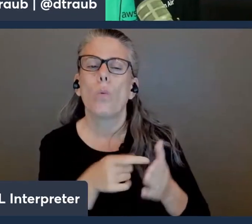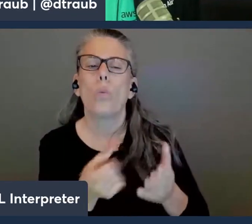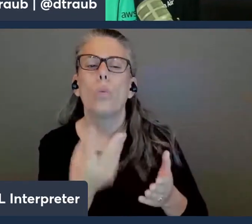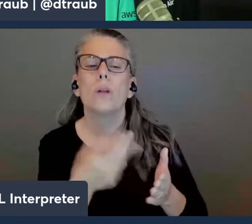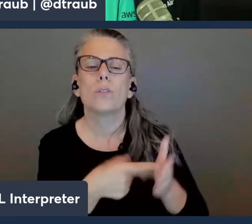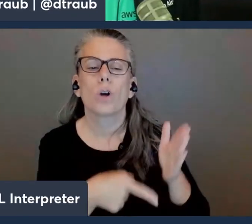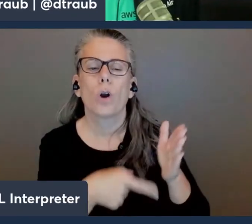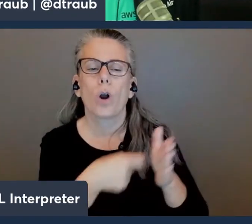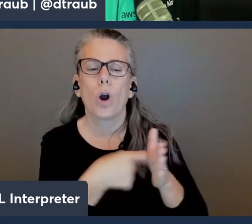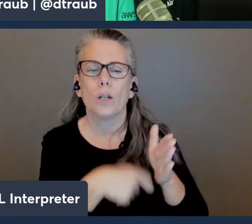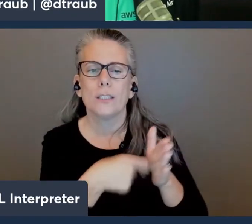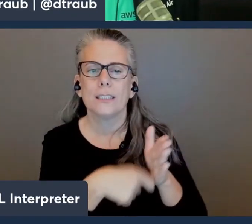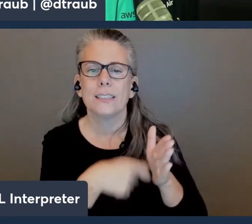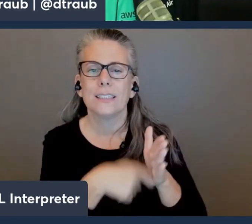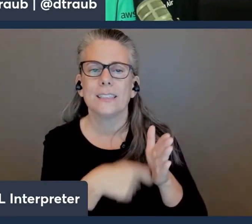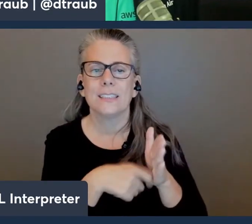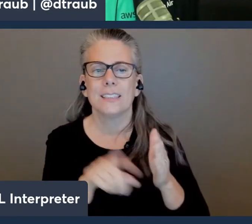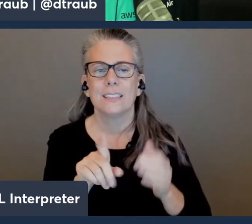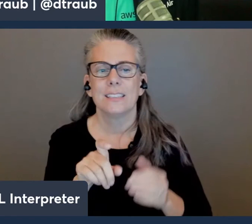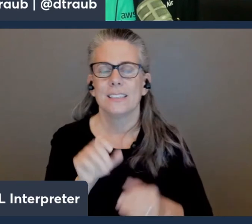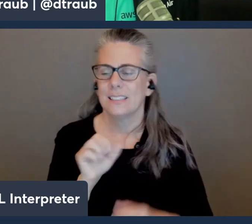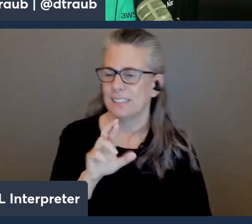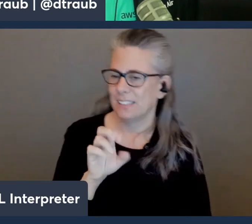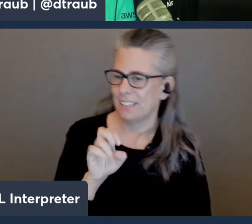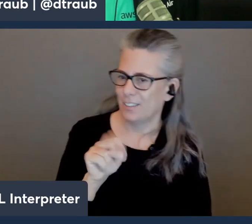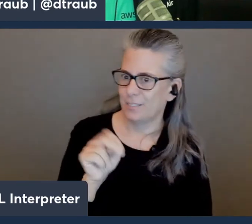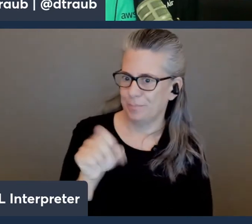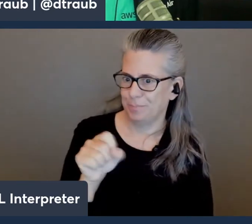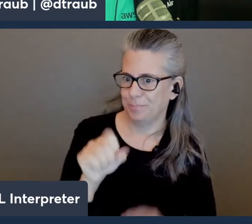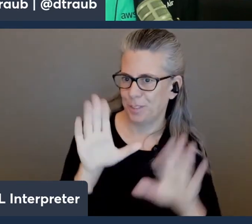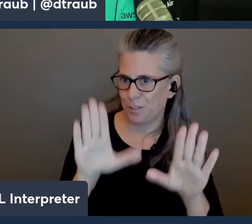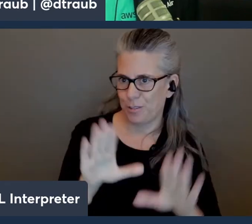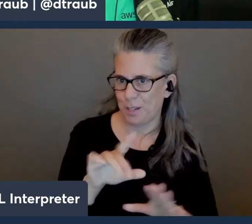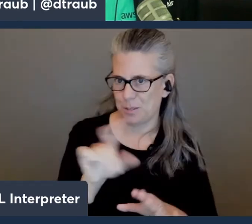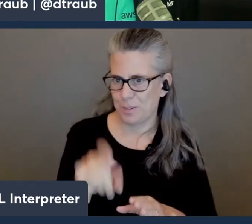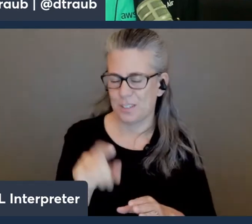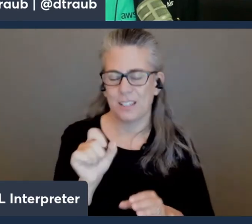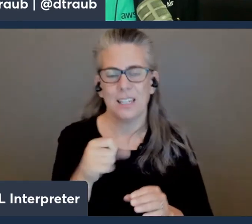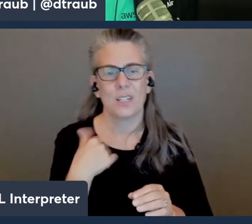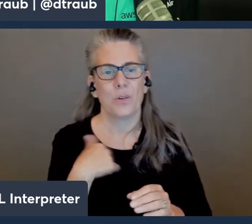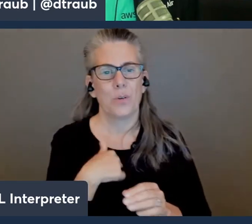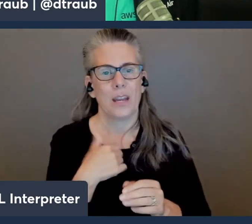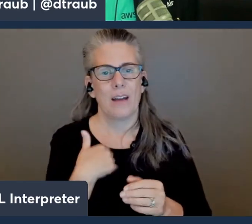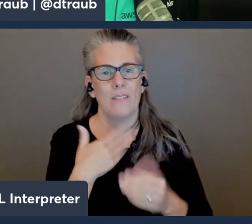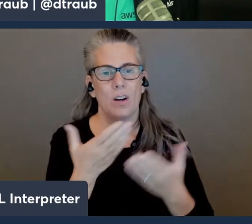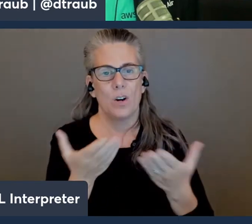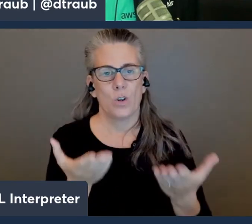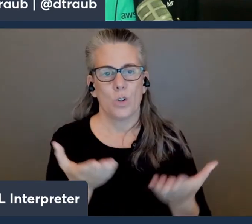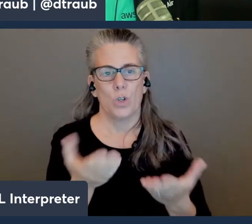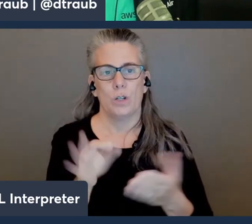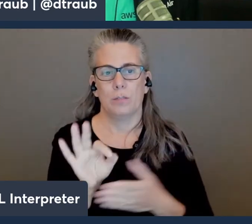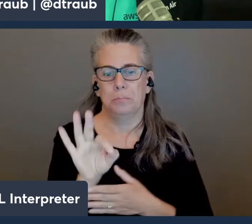that's a great question that leads us into- we have a great free tier. So if you're new to the CodeGuru service,